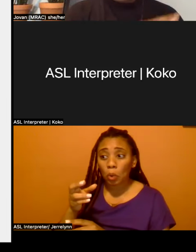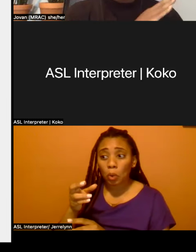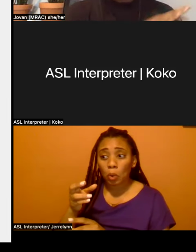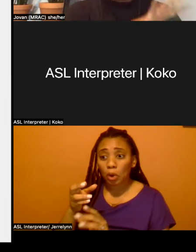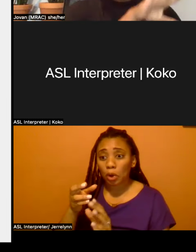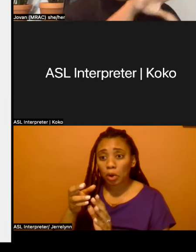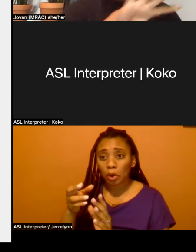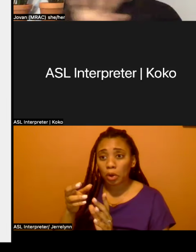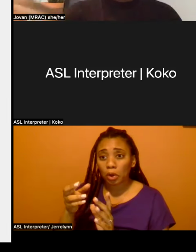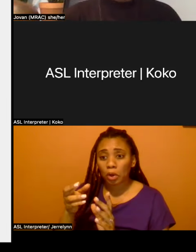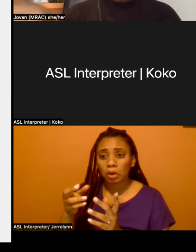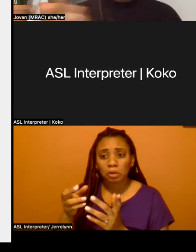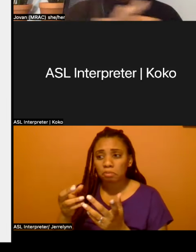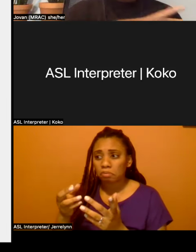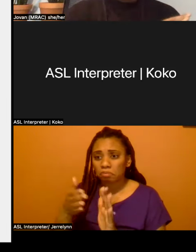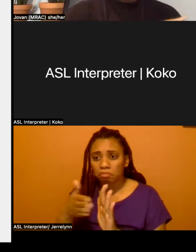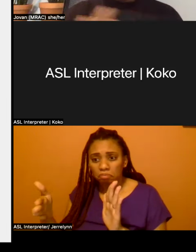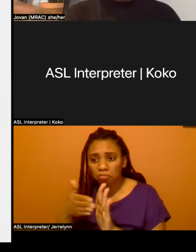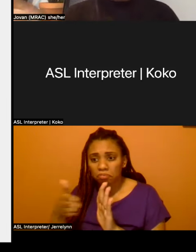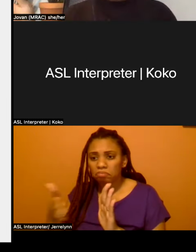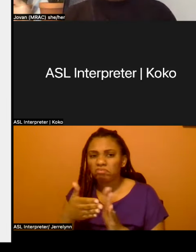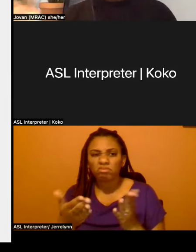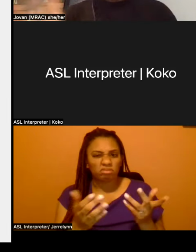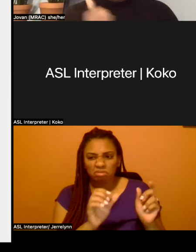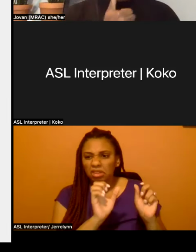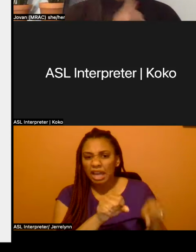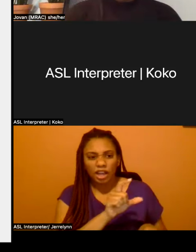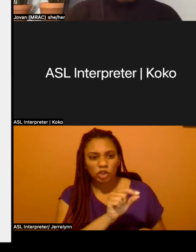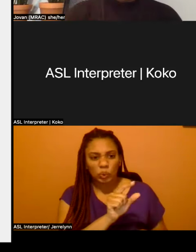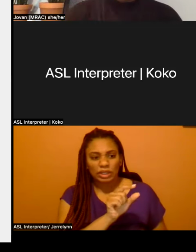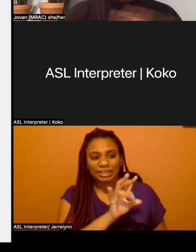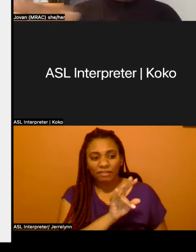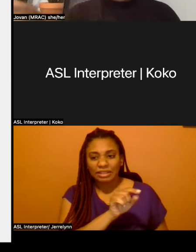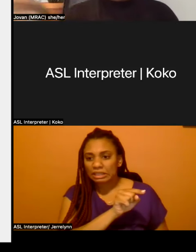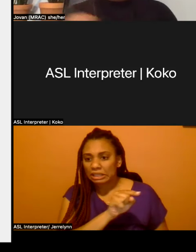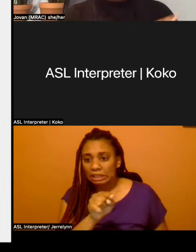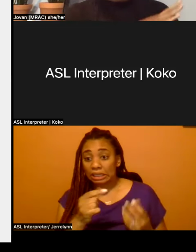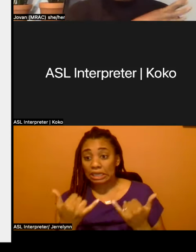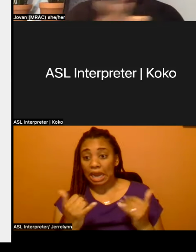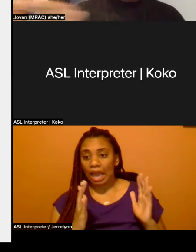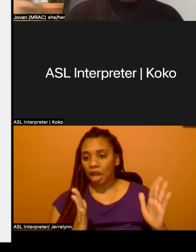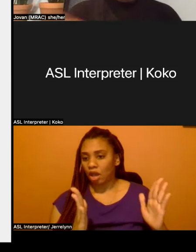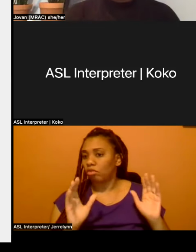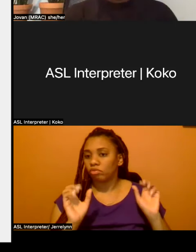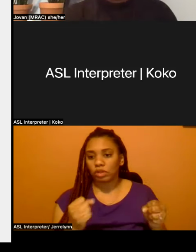anywhere between 2017 and present is good, 2022, 2017 to 2022.